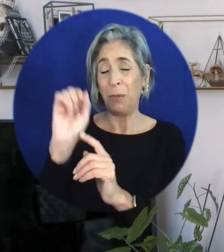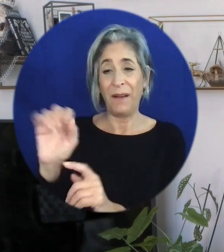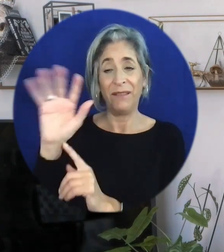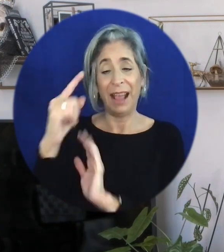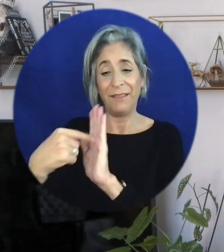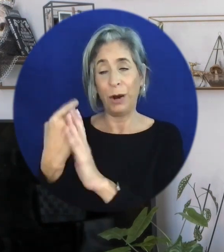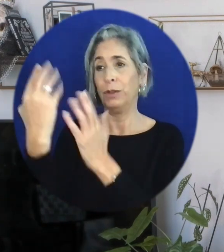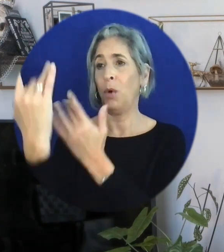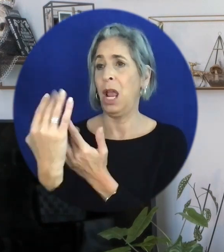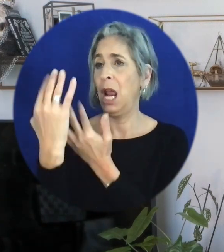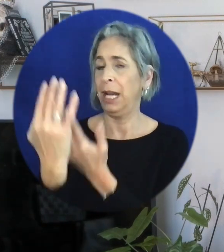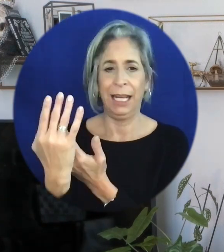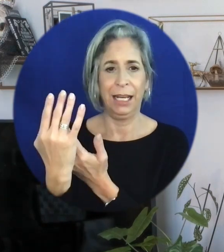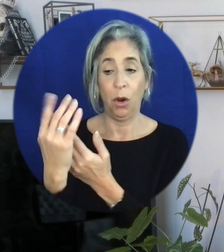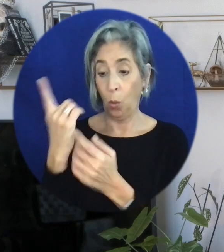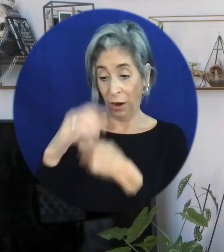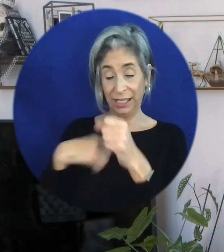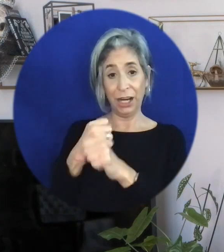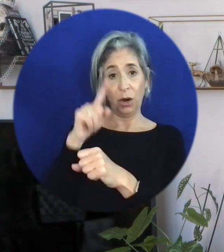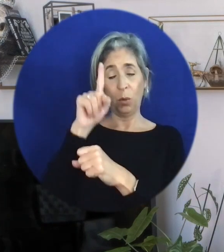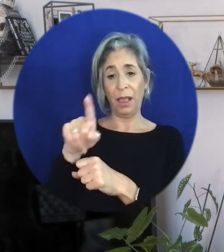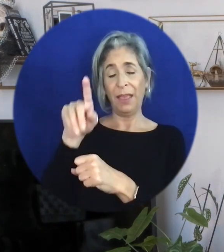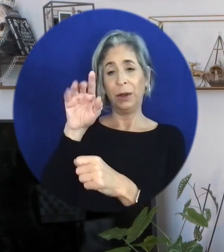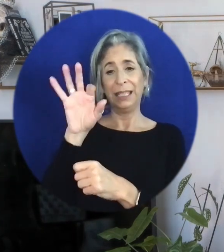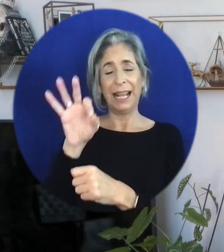that's seven and a half hours of waiting. Over the course of a year,